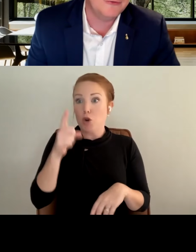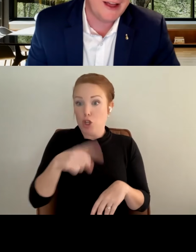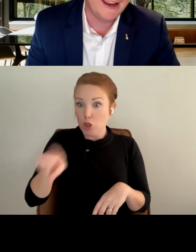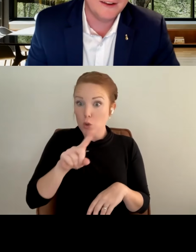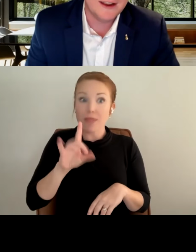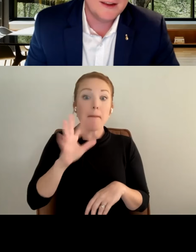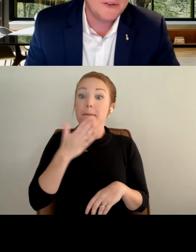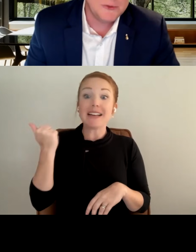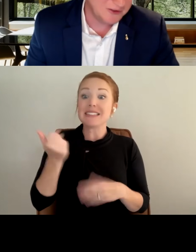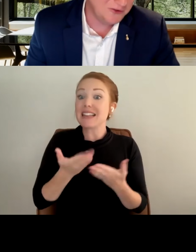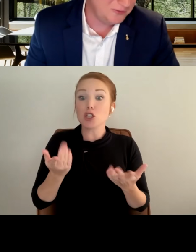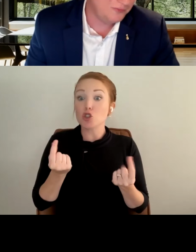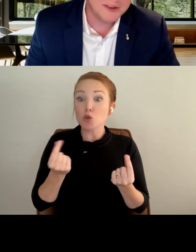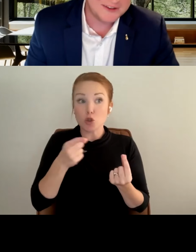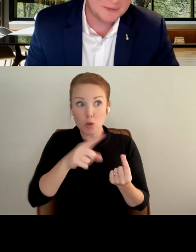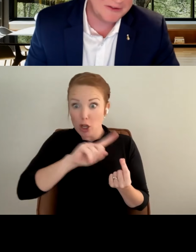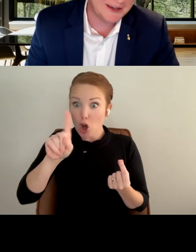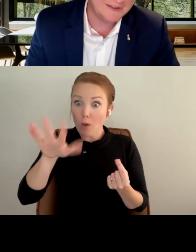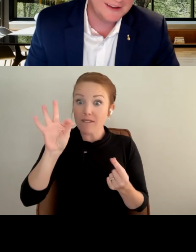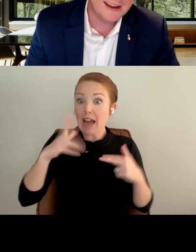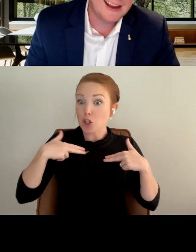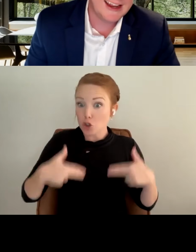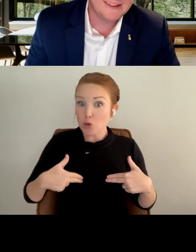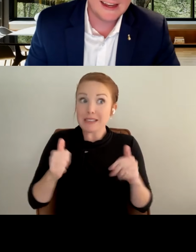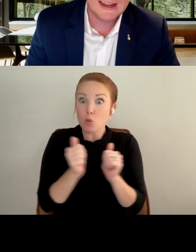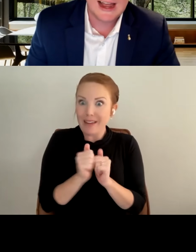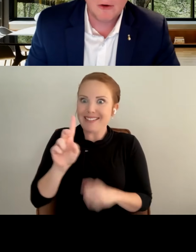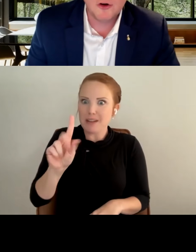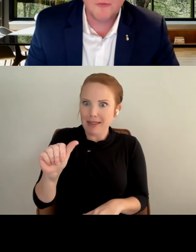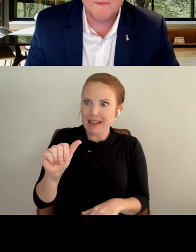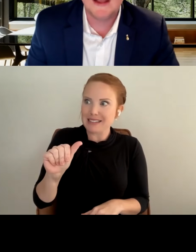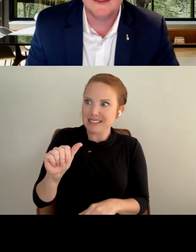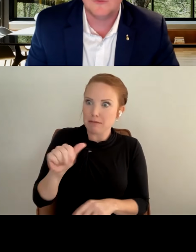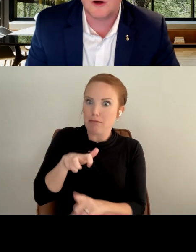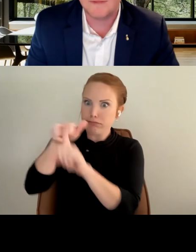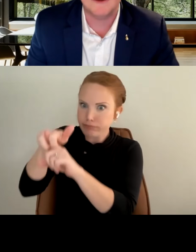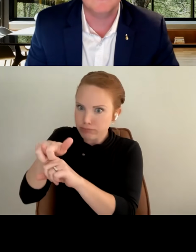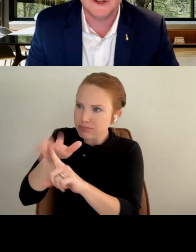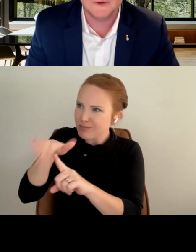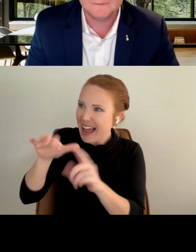is go find humans with disabilities and say how could we make this work better for you?